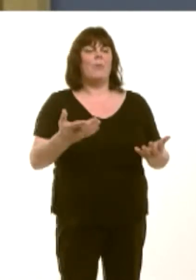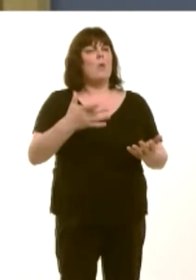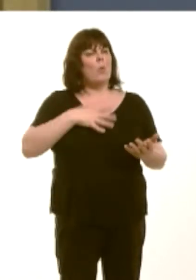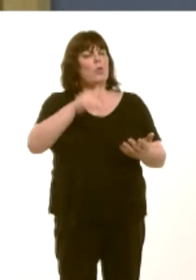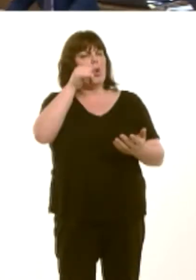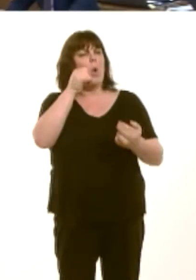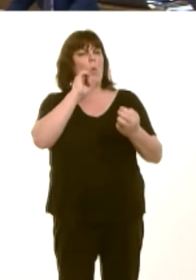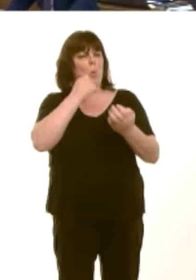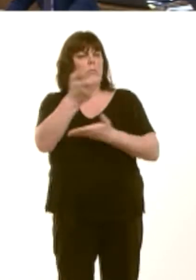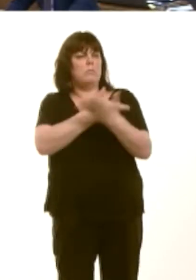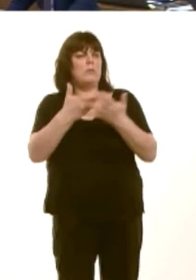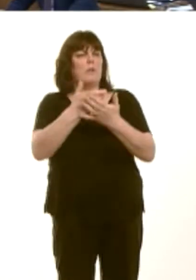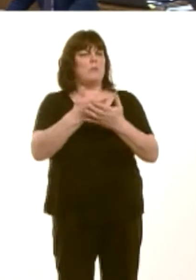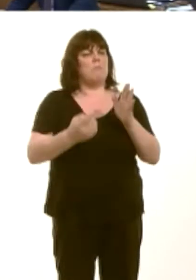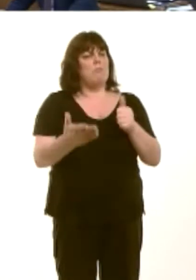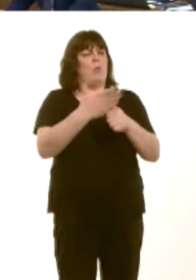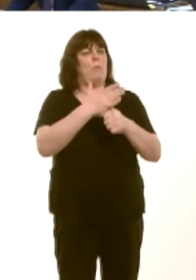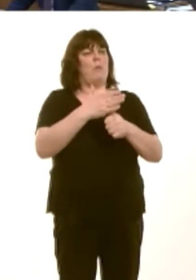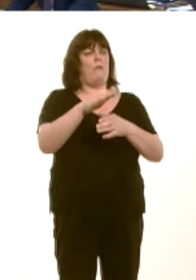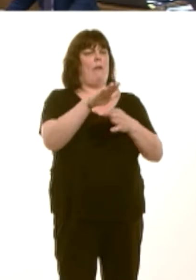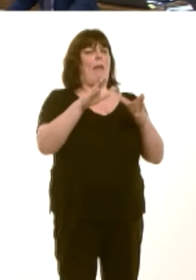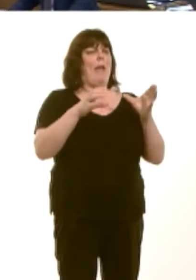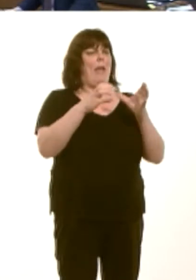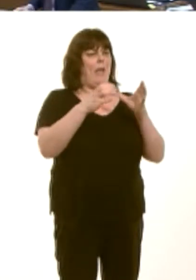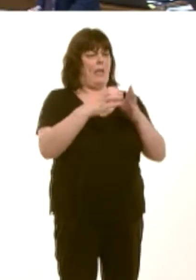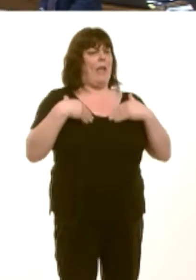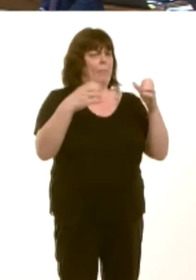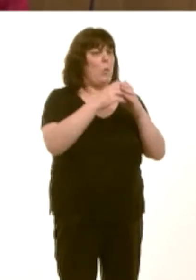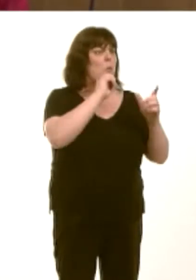Carwyn Jones: The decisions will be made by clinicians. Thatís the important part here.